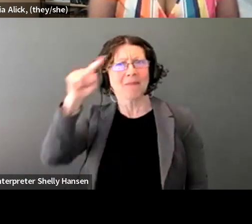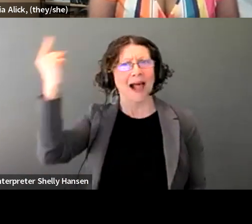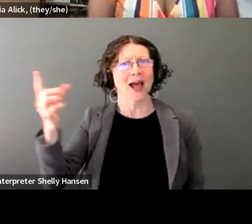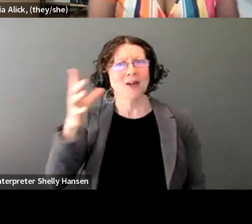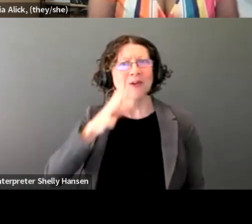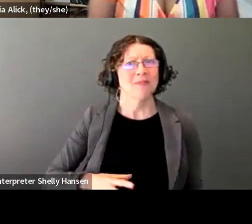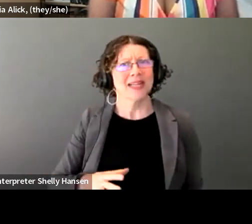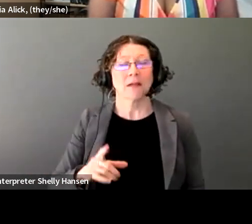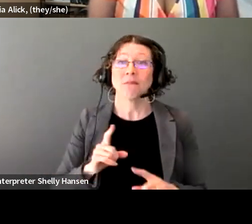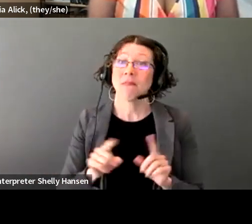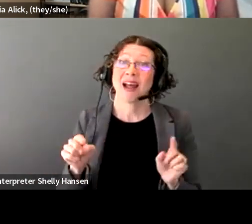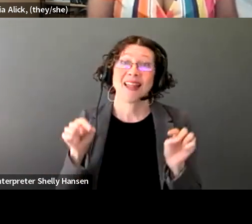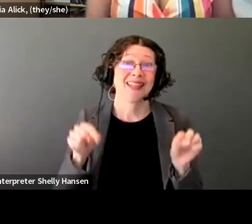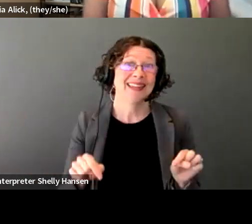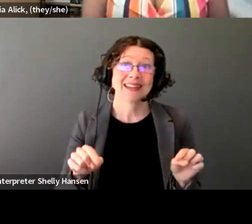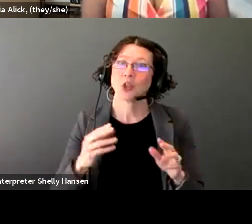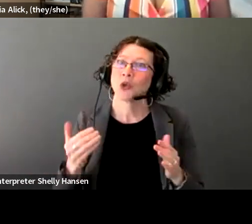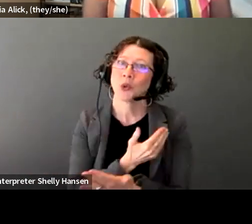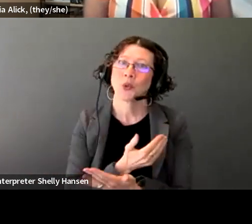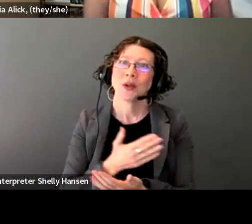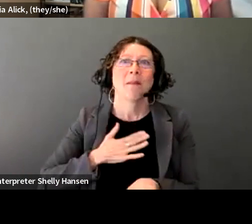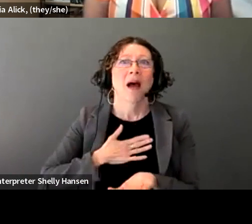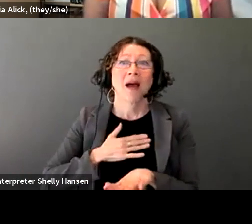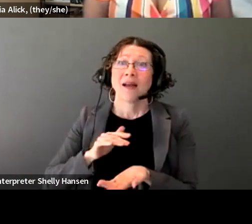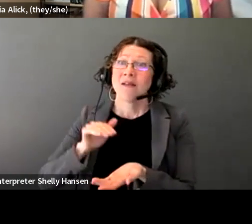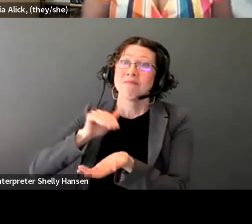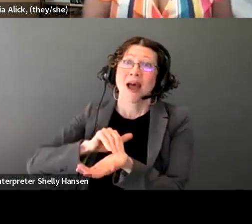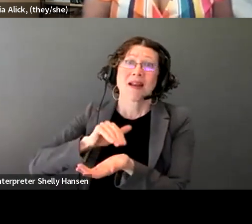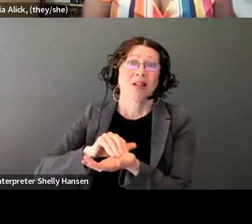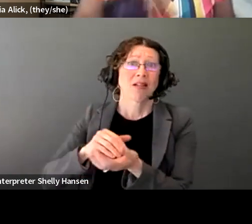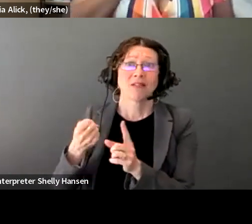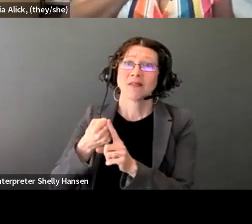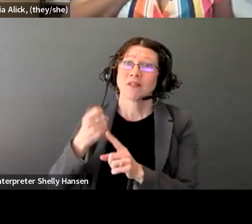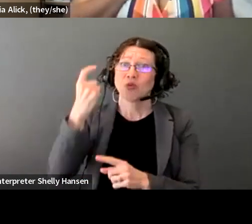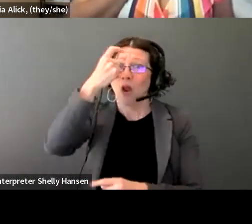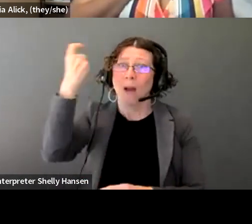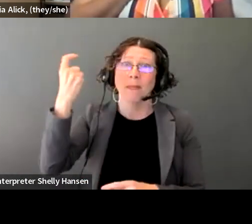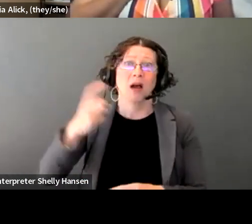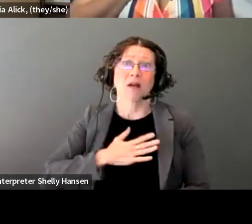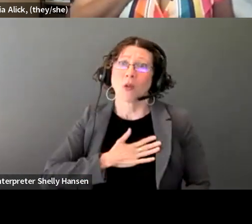So I get my medical trauma is close I am still fighting medically.